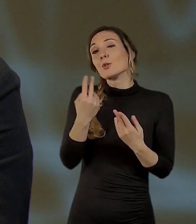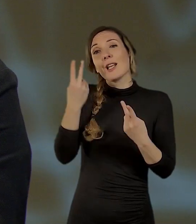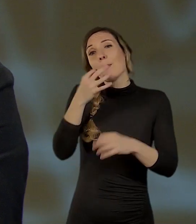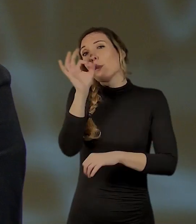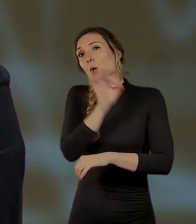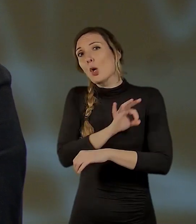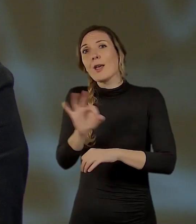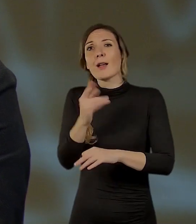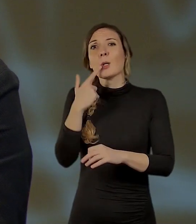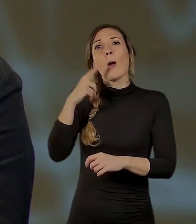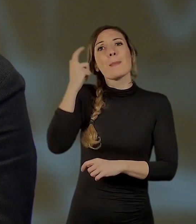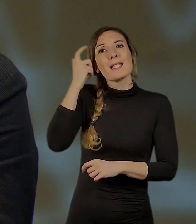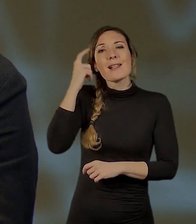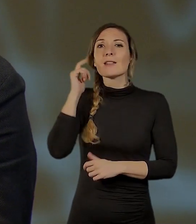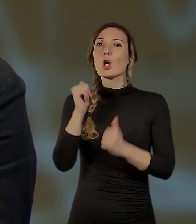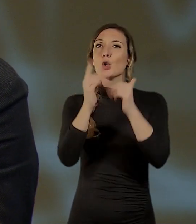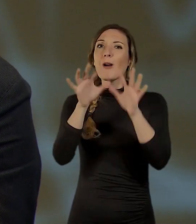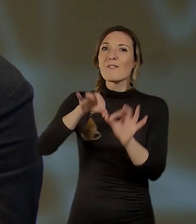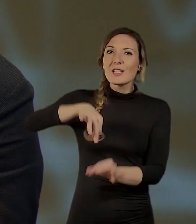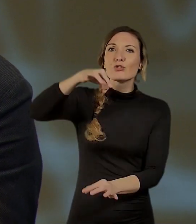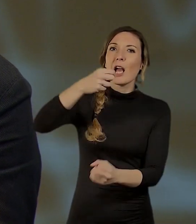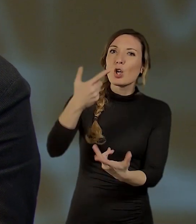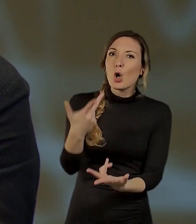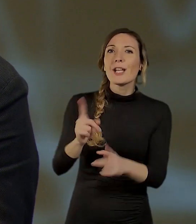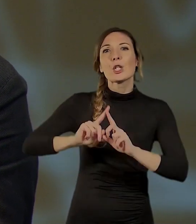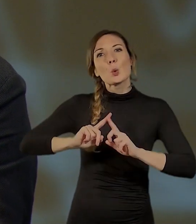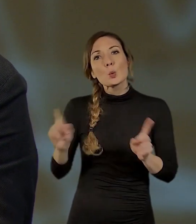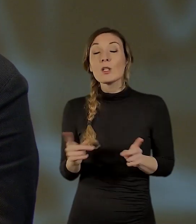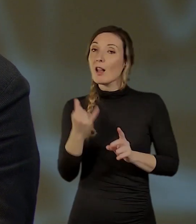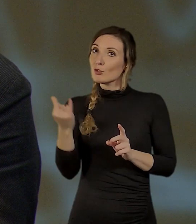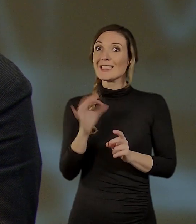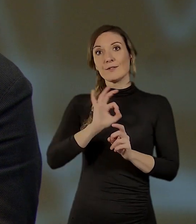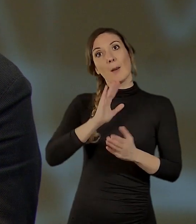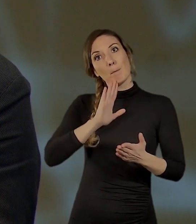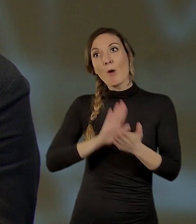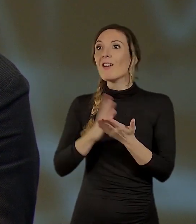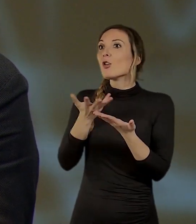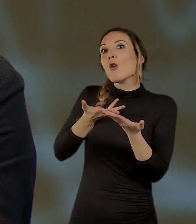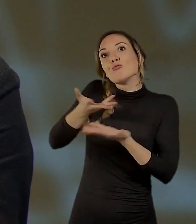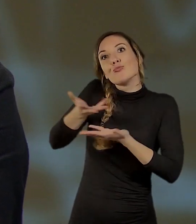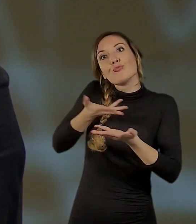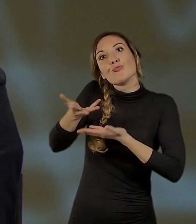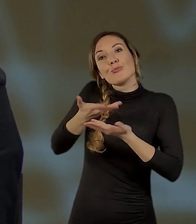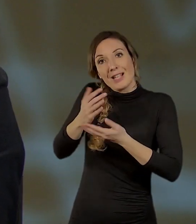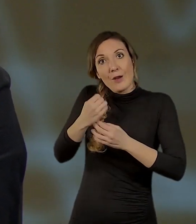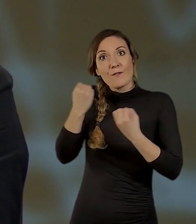If everyone really approached it like this, it would be great. Thank you very much. We have a question here. Please, good afternoon, welcome to CAMP.